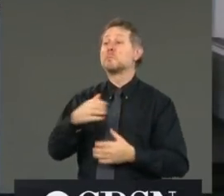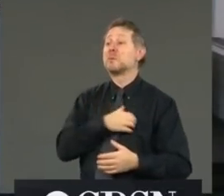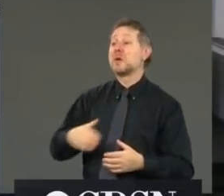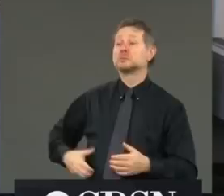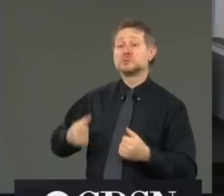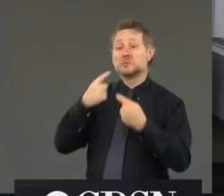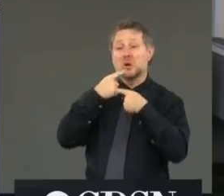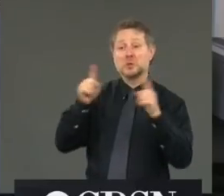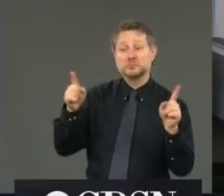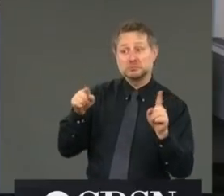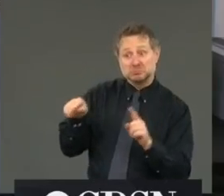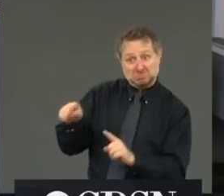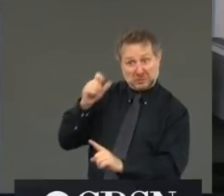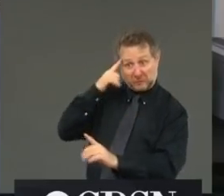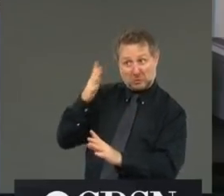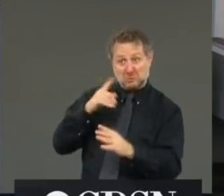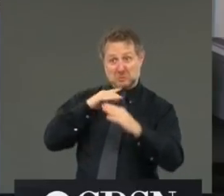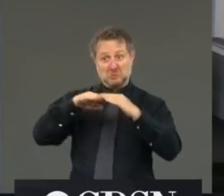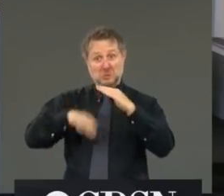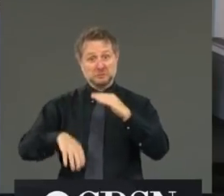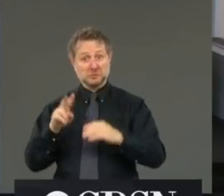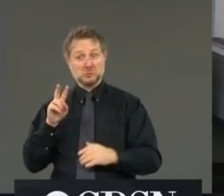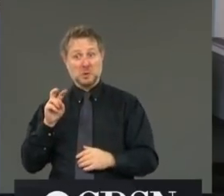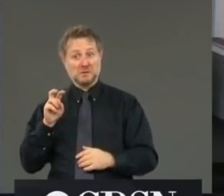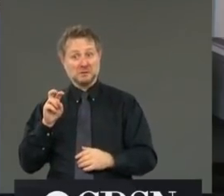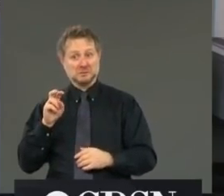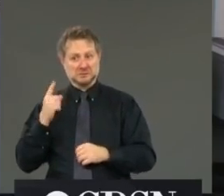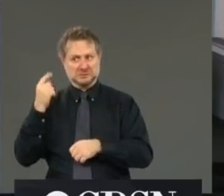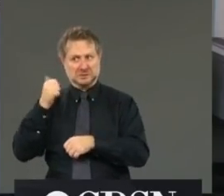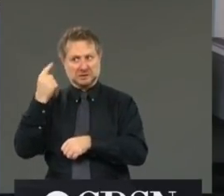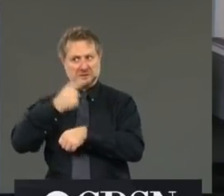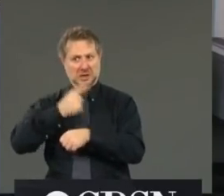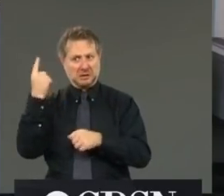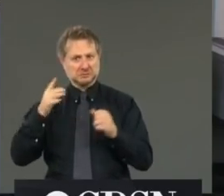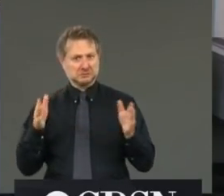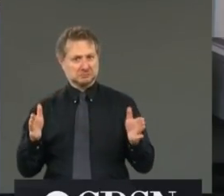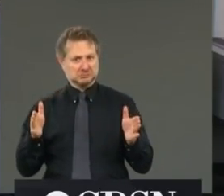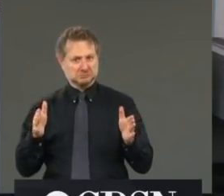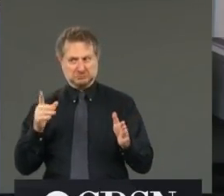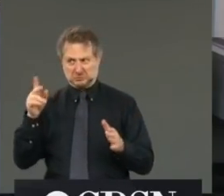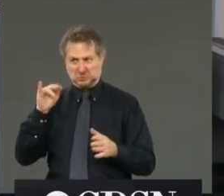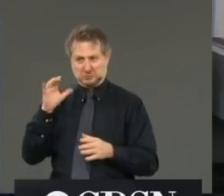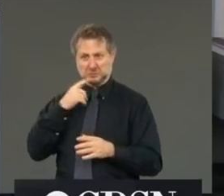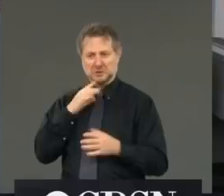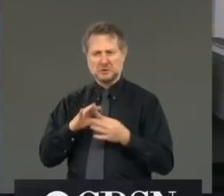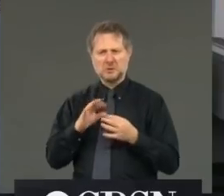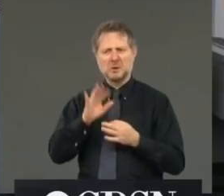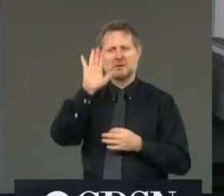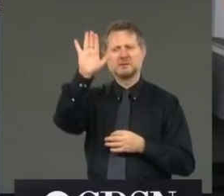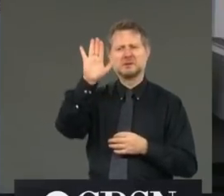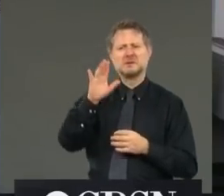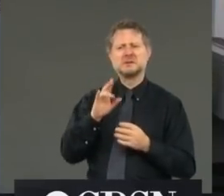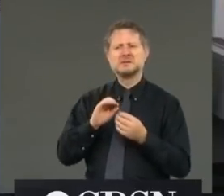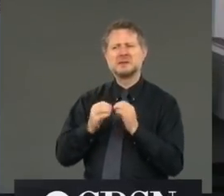ALIGNED FROM THE CITY AND STATE PERSPECTIVE. THIS IS A THREE-DAY ROLLING AVERAGE TO LOOK AT THIS WAY